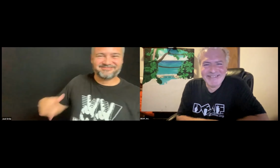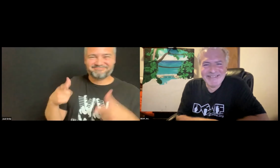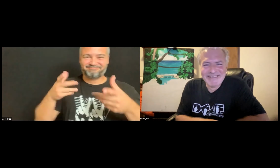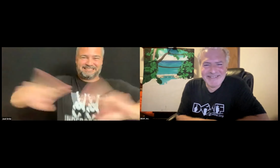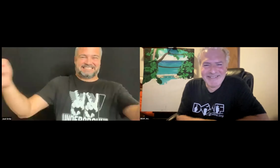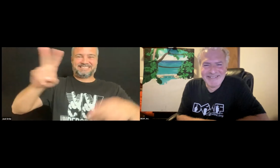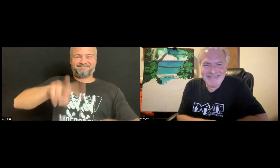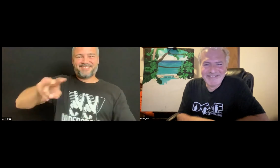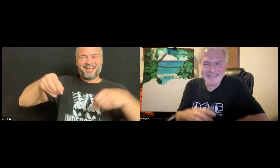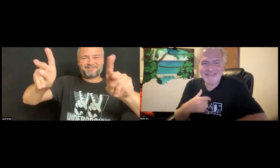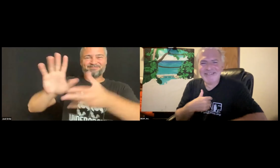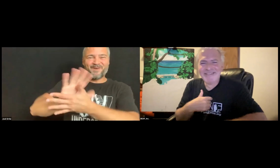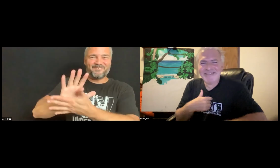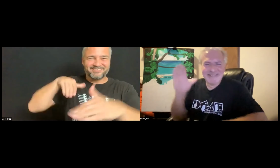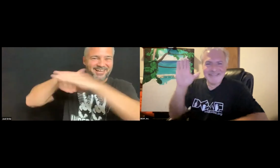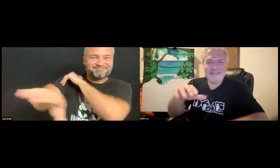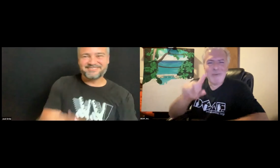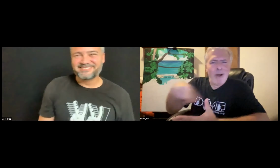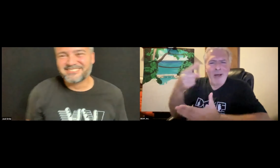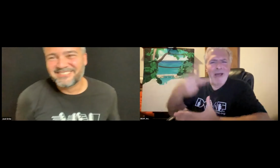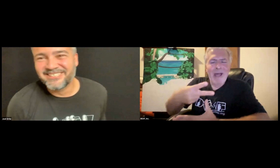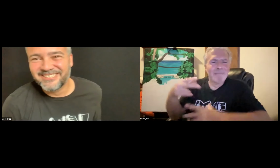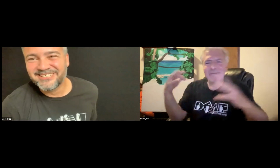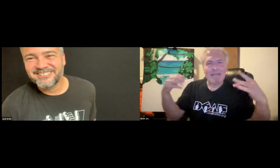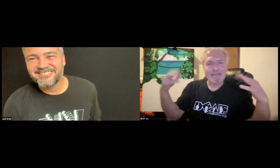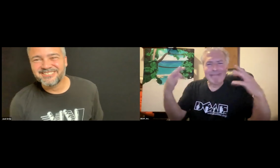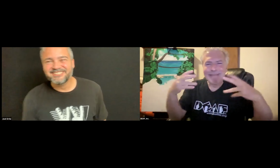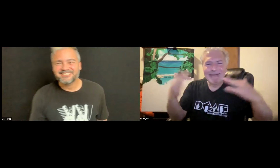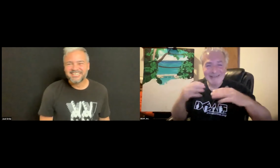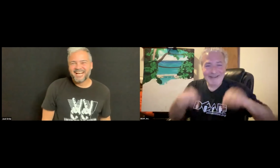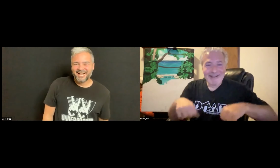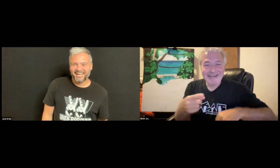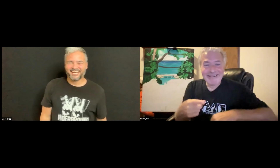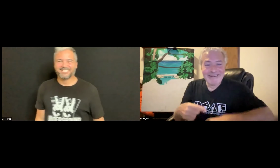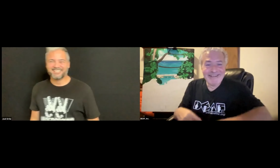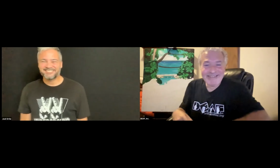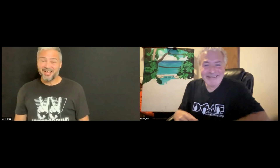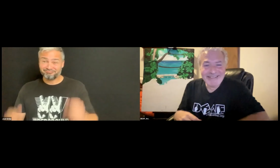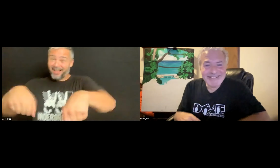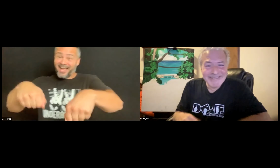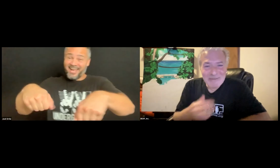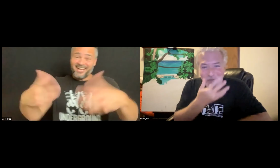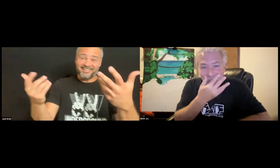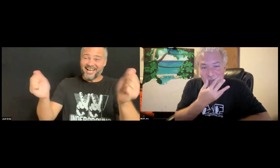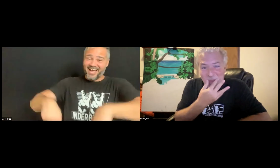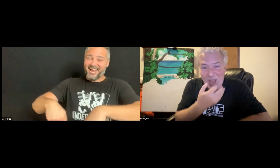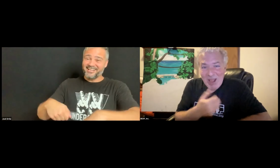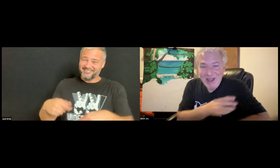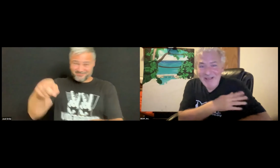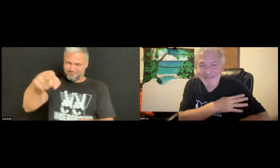Forget movies, VV Underground is ready to preform! Could you do that for an hour and a half? I think we can. Yeah.